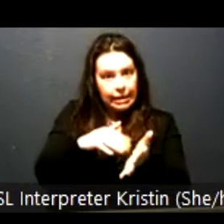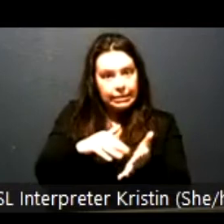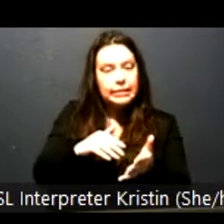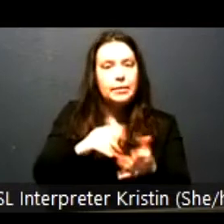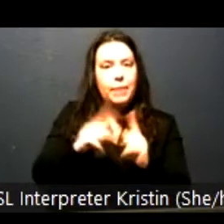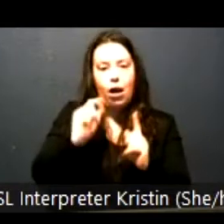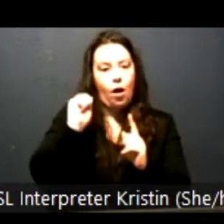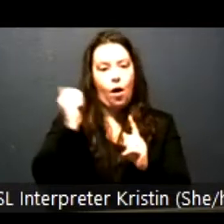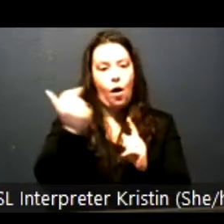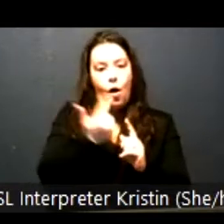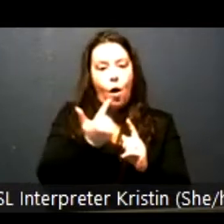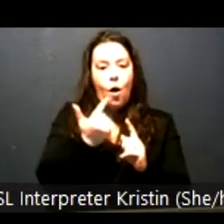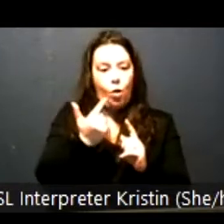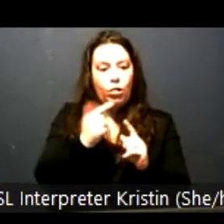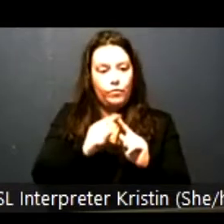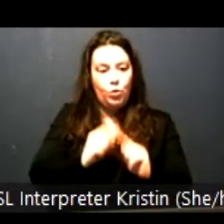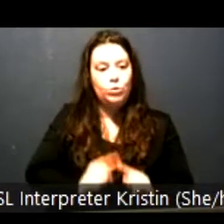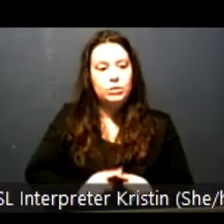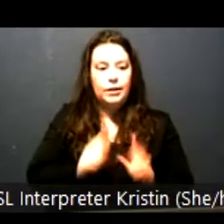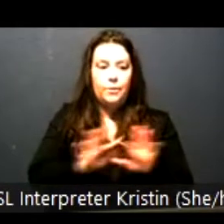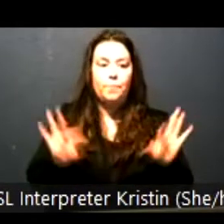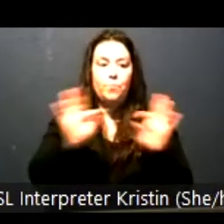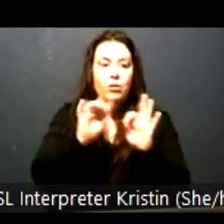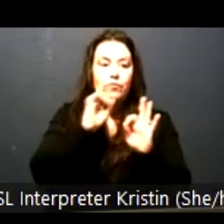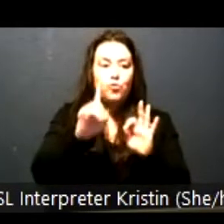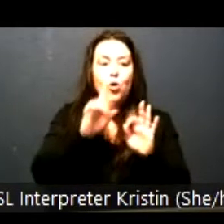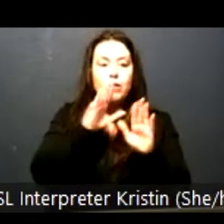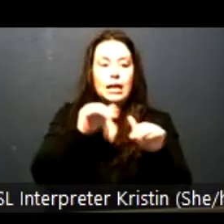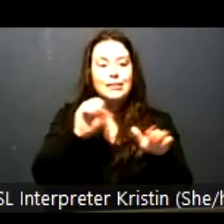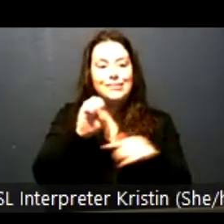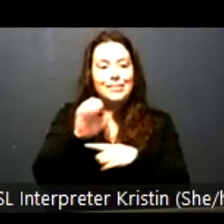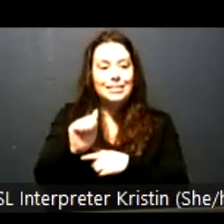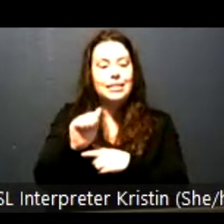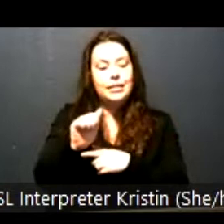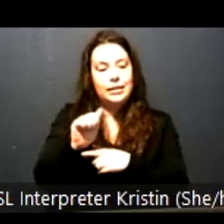a seabird are really important. Getting wet, being near salt, because salt can corrode metals.